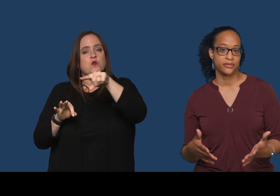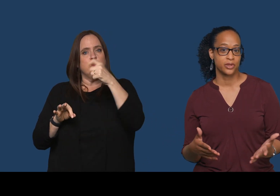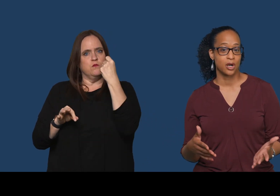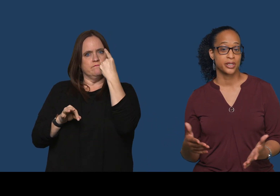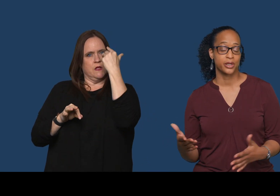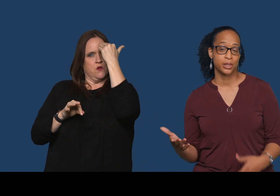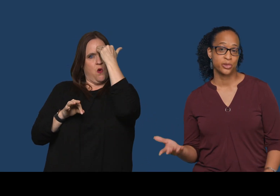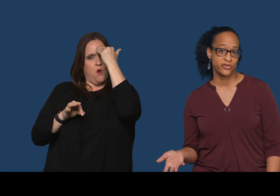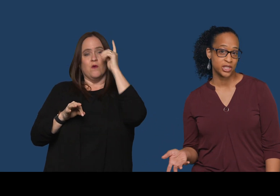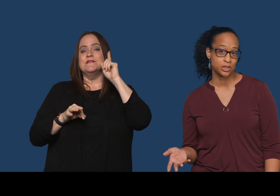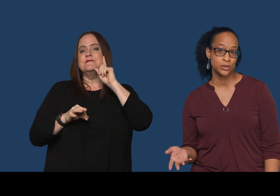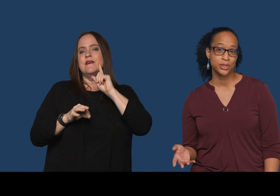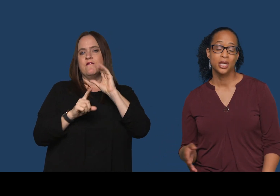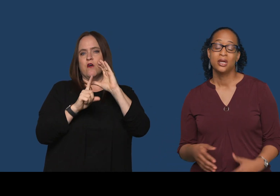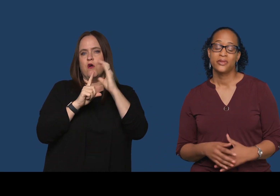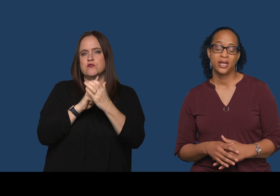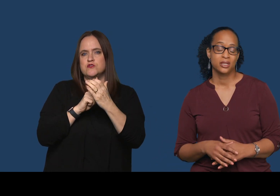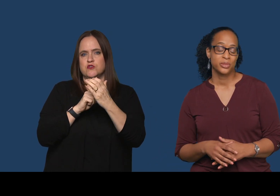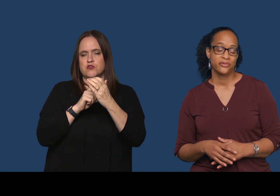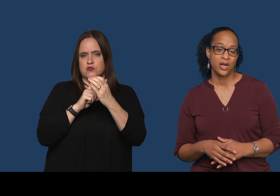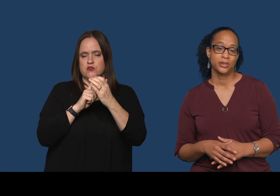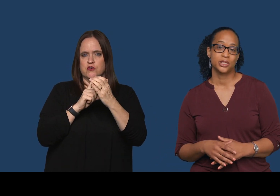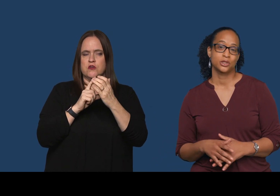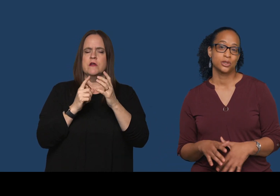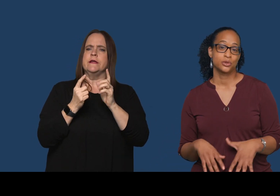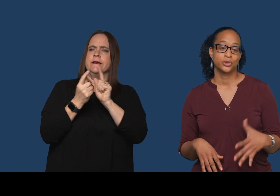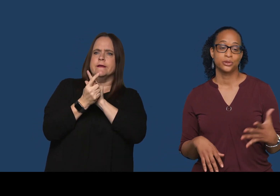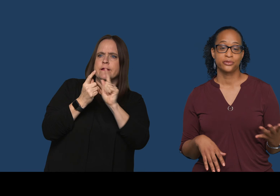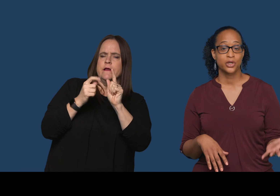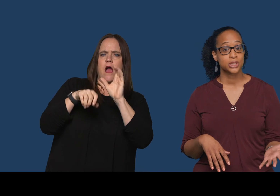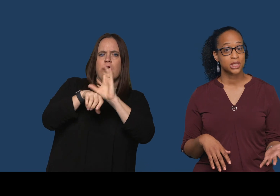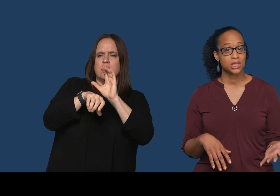and hard-of-hearing professionals that can be found at your local universities